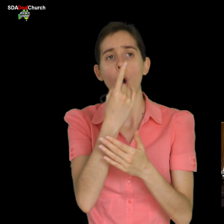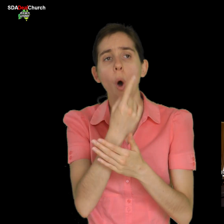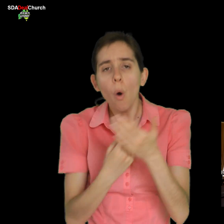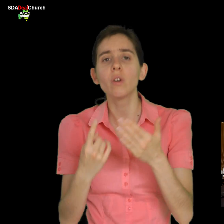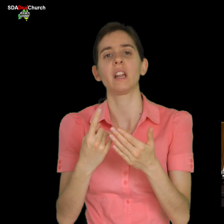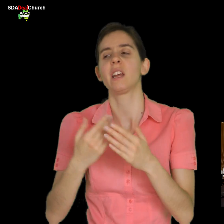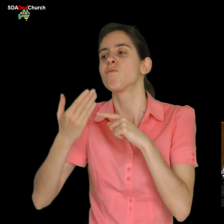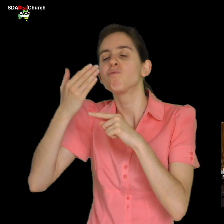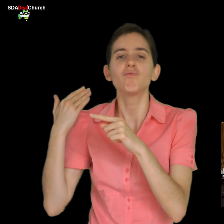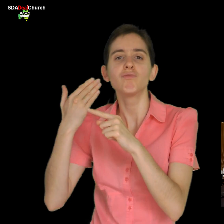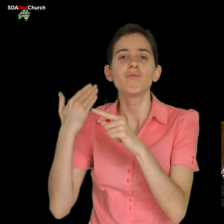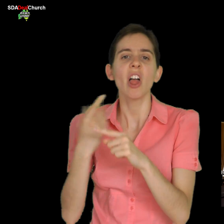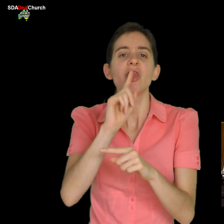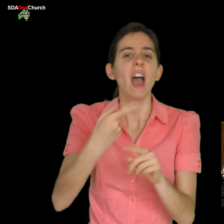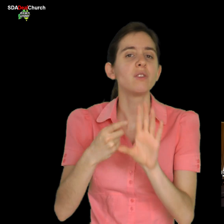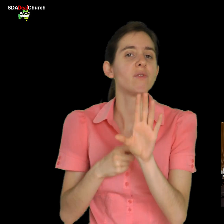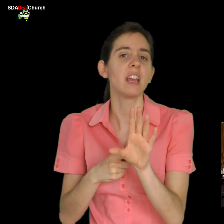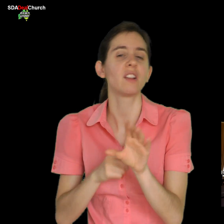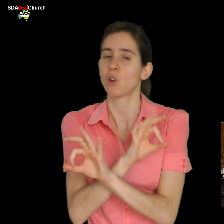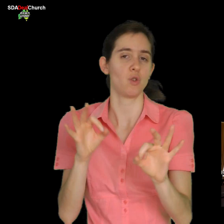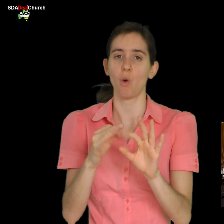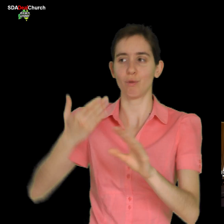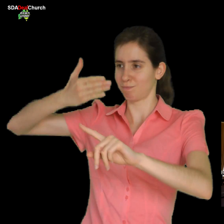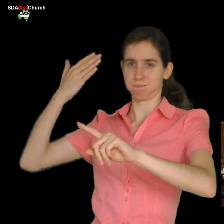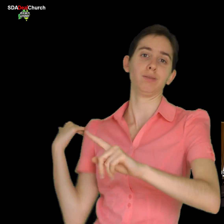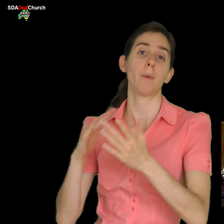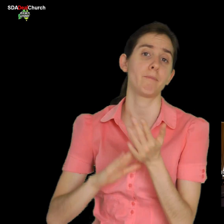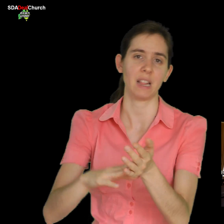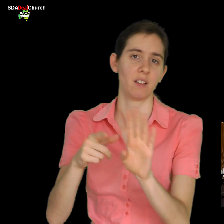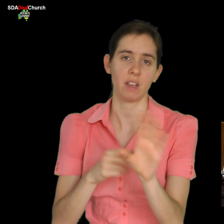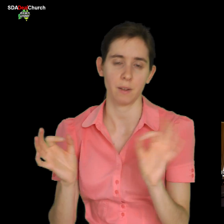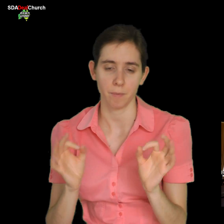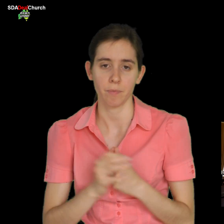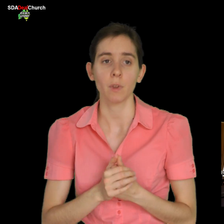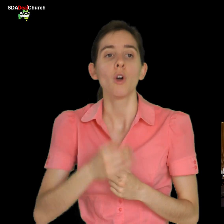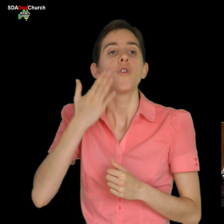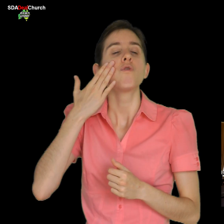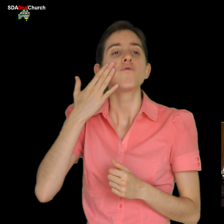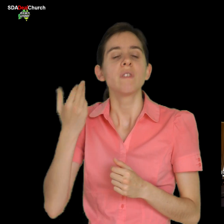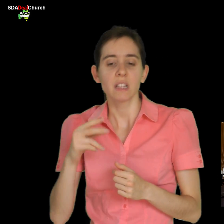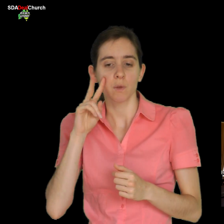of years. Recent discoveries of soft tissue and DNA fragments in fossils,